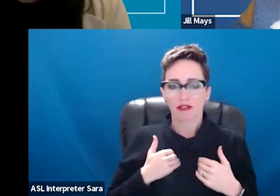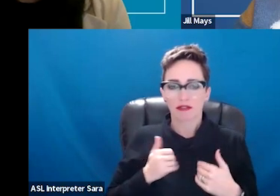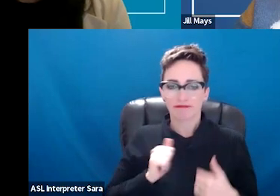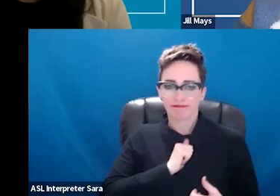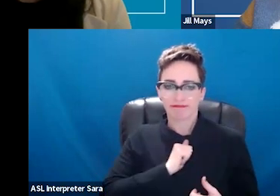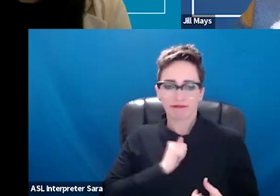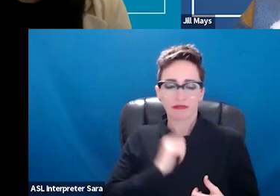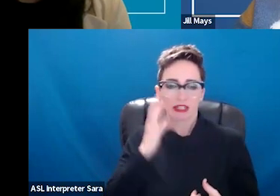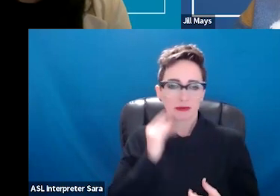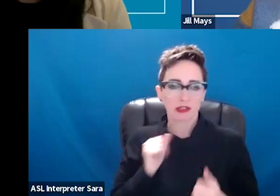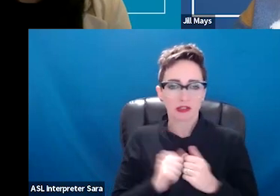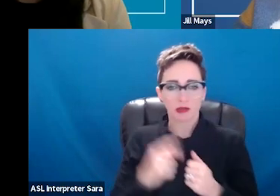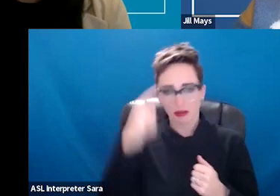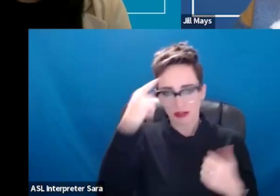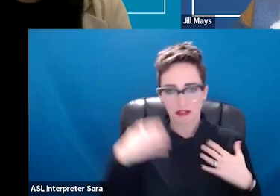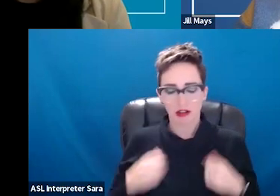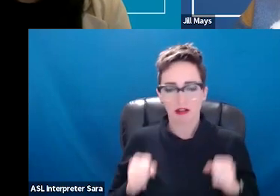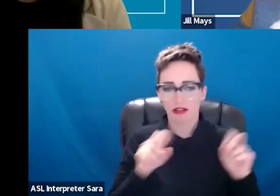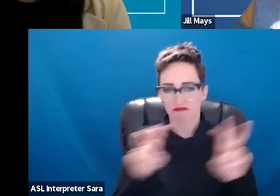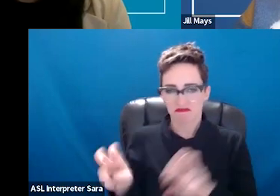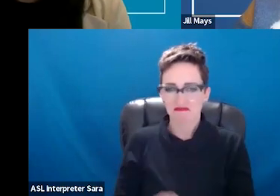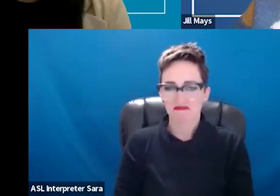At this time I will hand things over to her